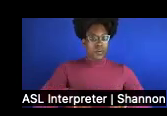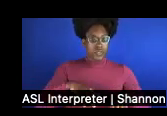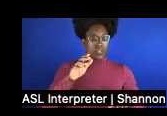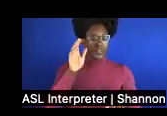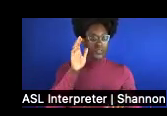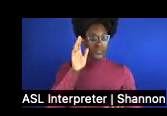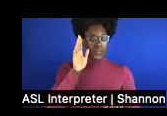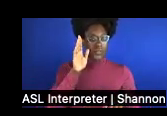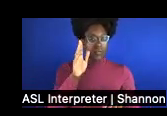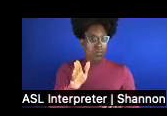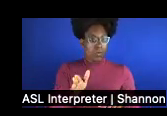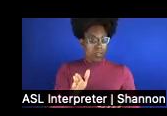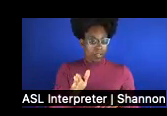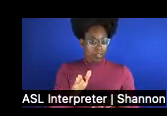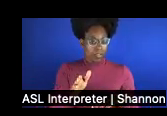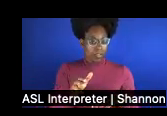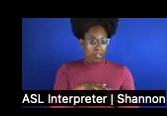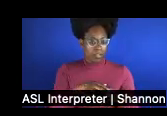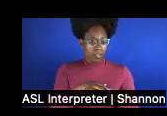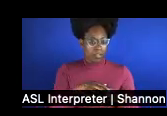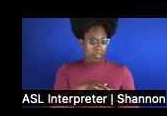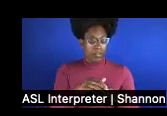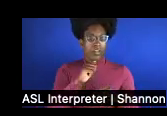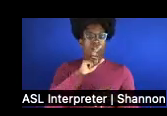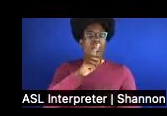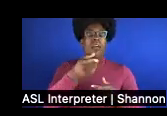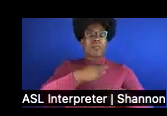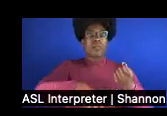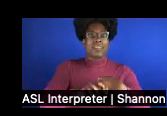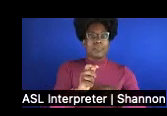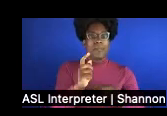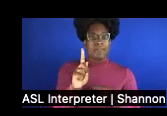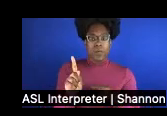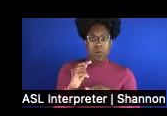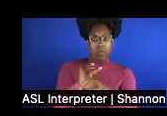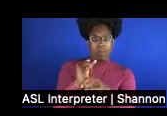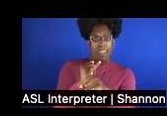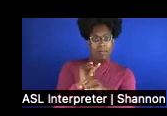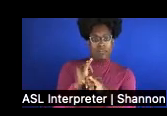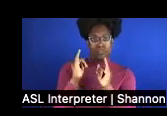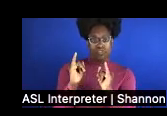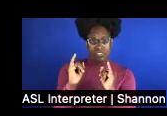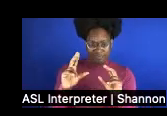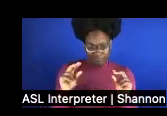for the instructor and in many cases e-tutors kind of redirect students to go and consult with